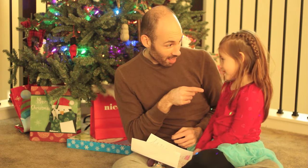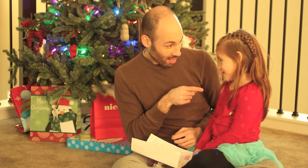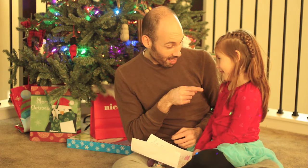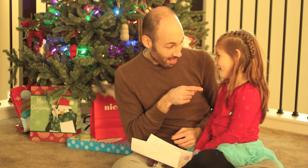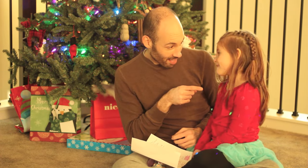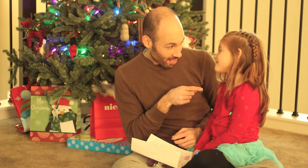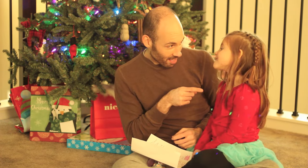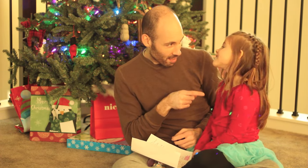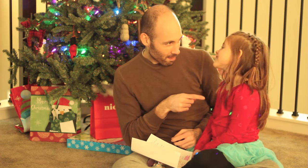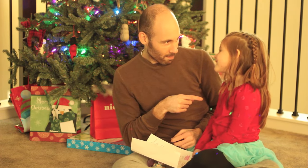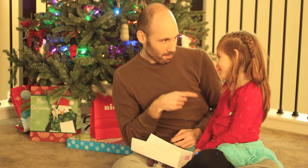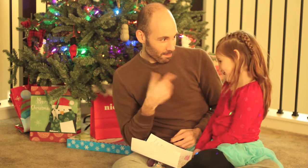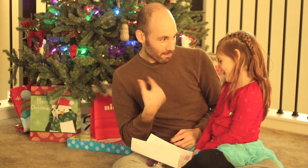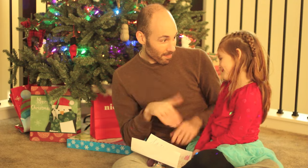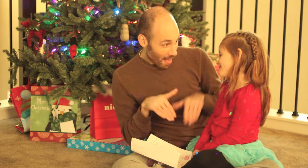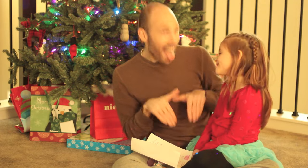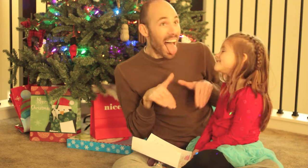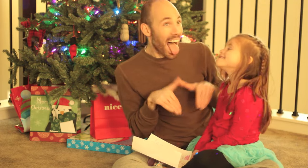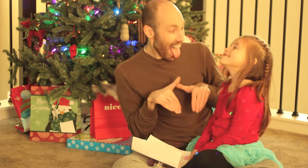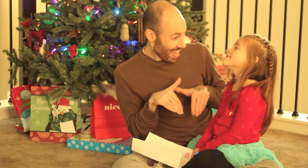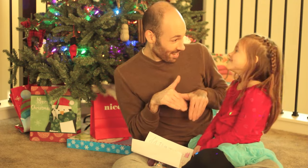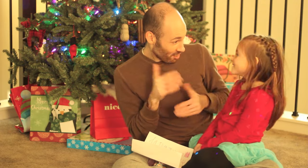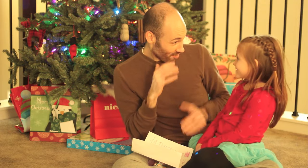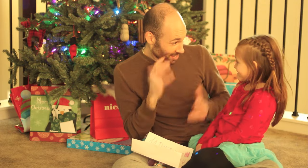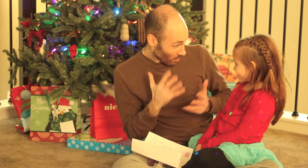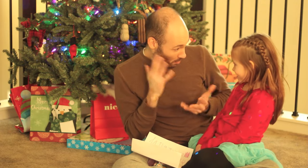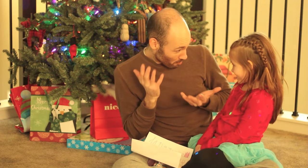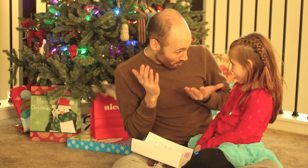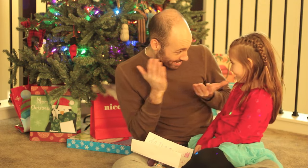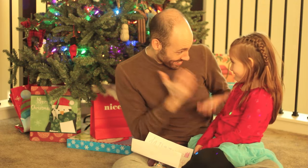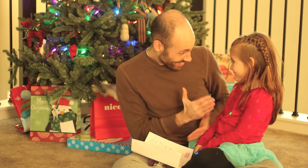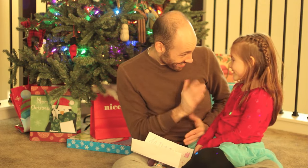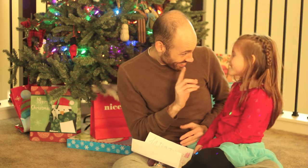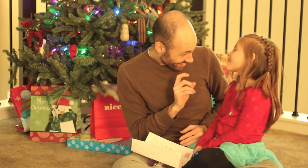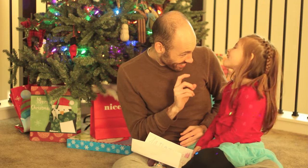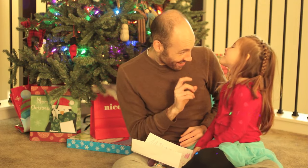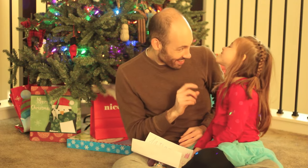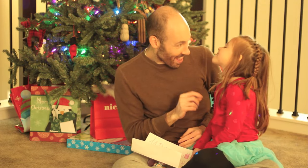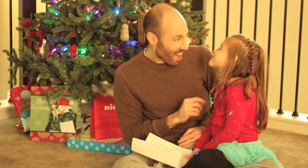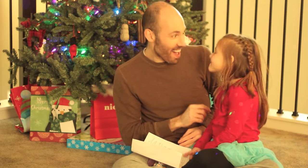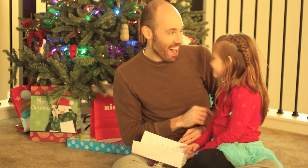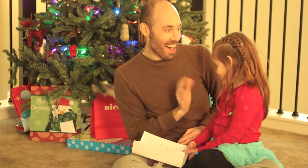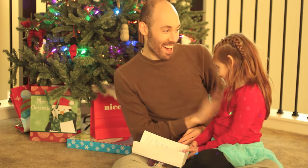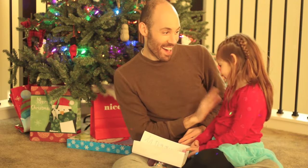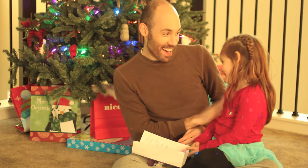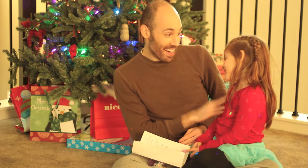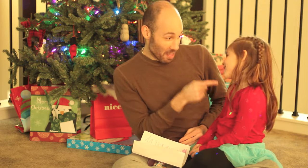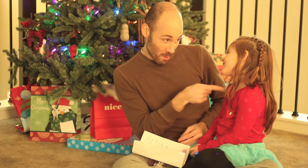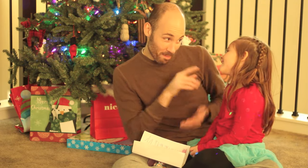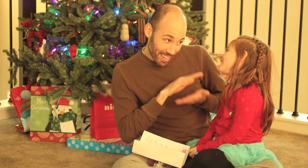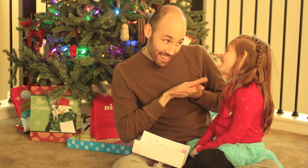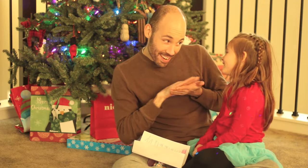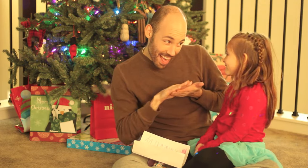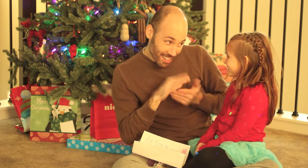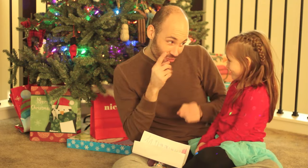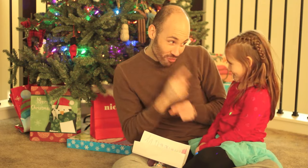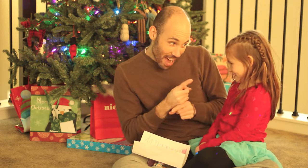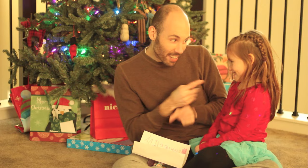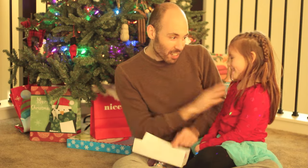A dog? A real one? That you want Santa to bring to you? Ahh I see. You better be nice!